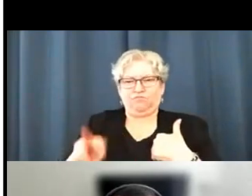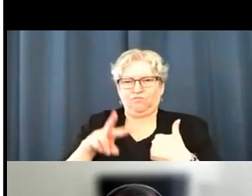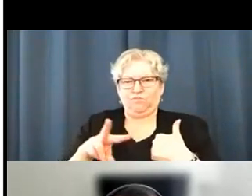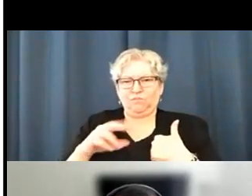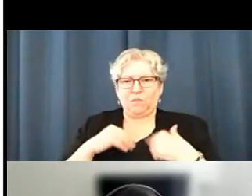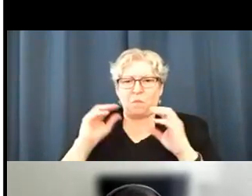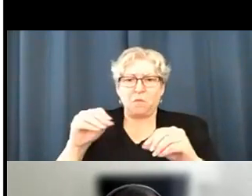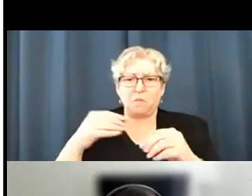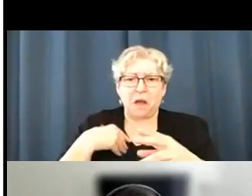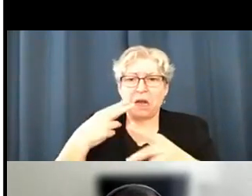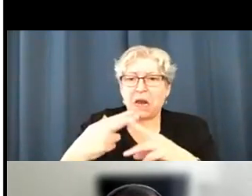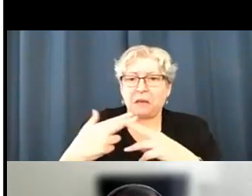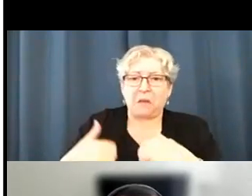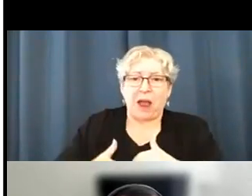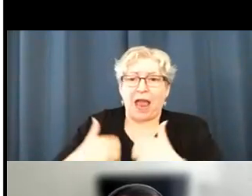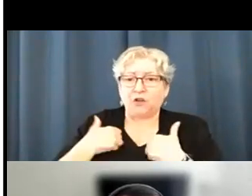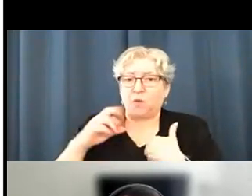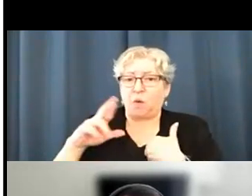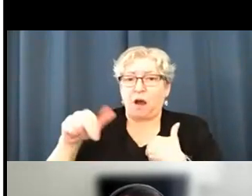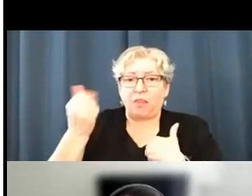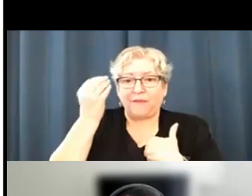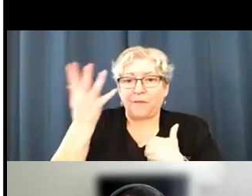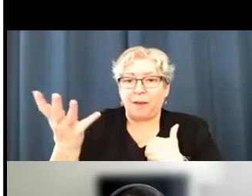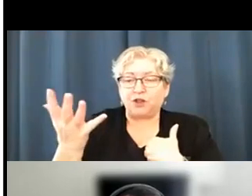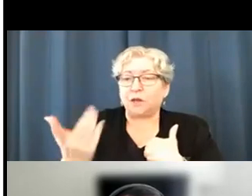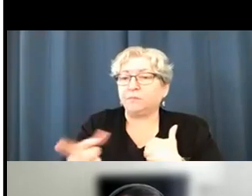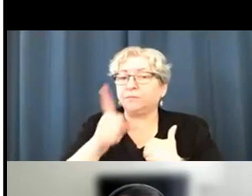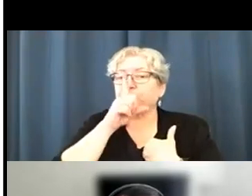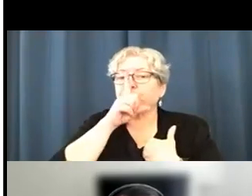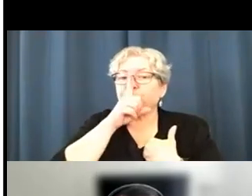my address or other information. But if it does not have the label,